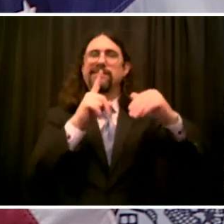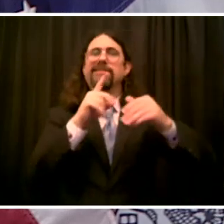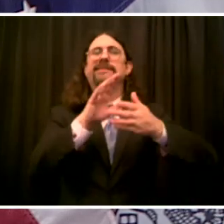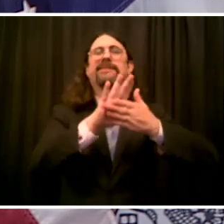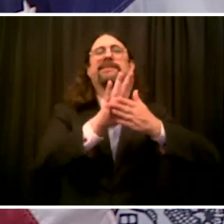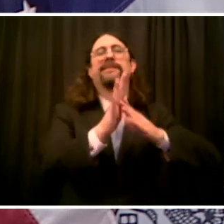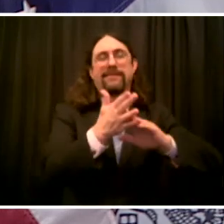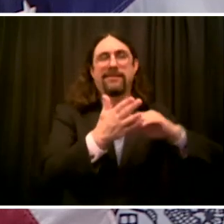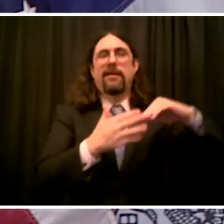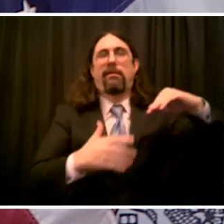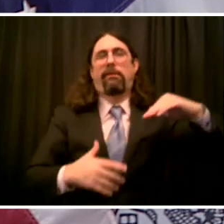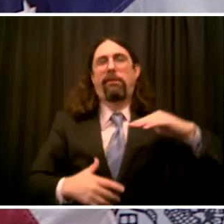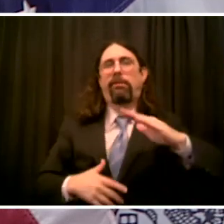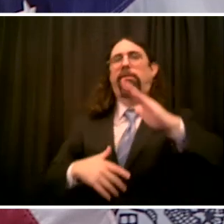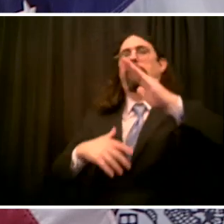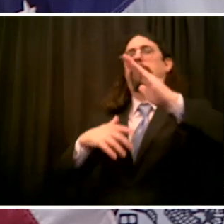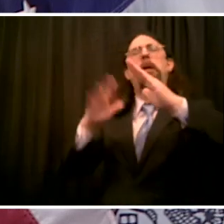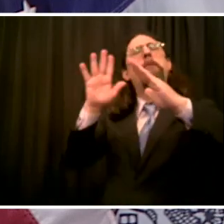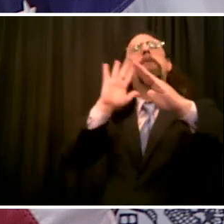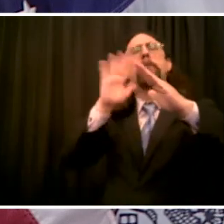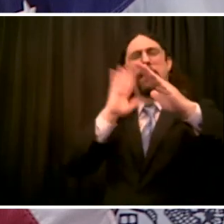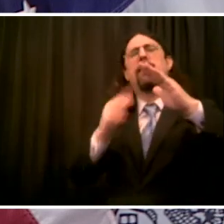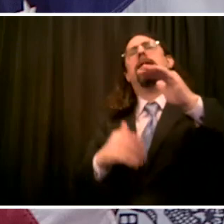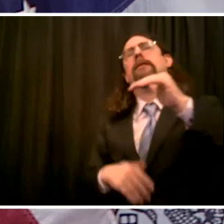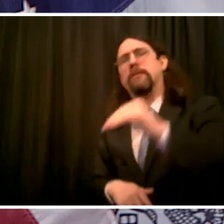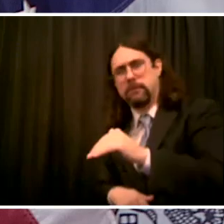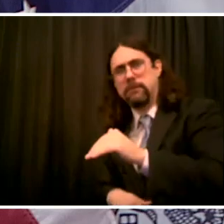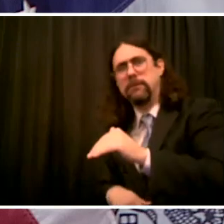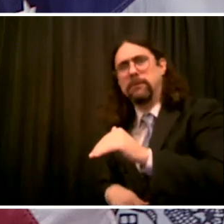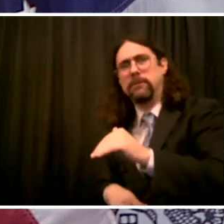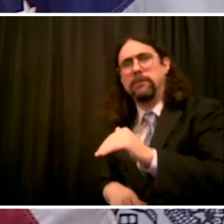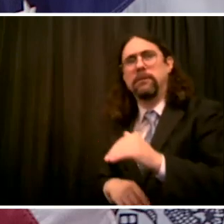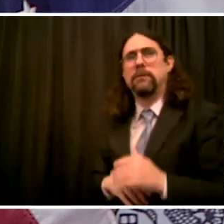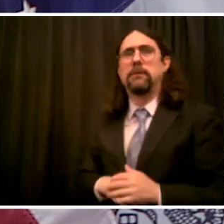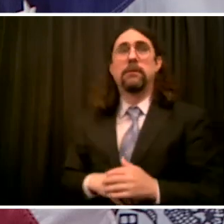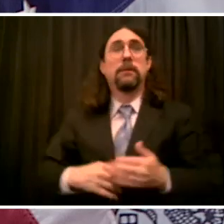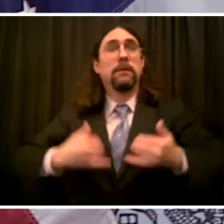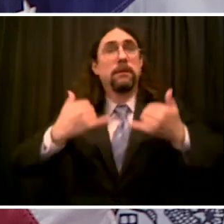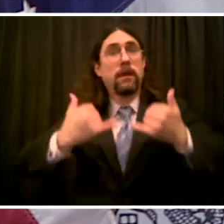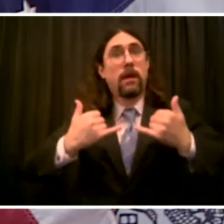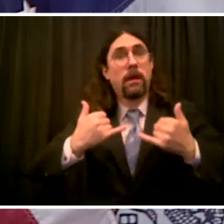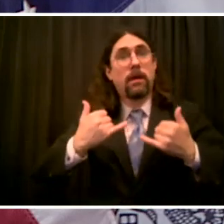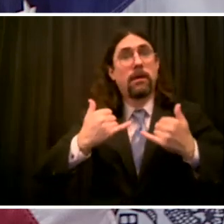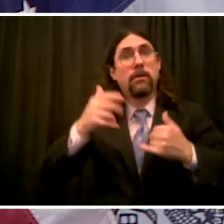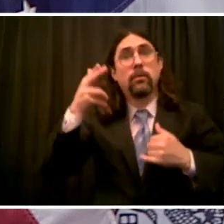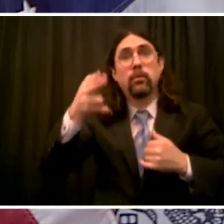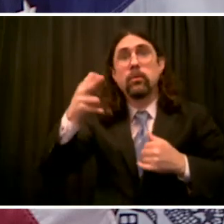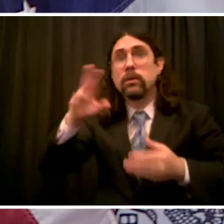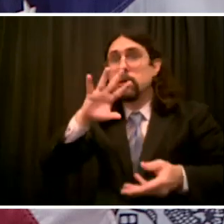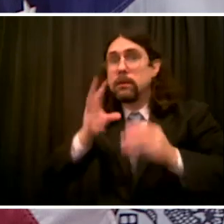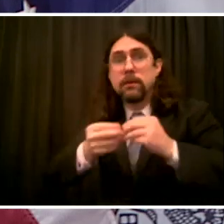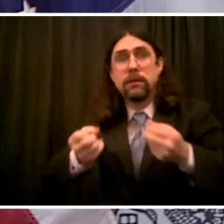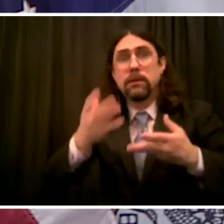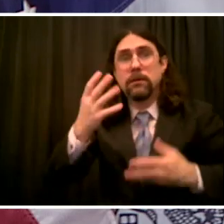MIDE DLOFH TIS PANDEMIC, IT UNFORTUNATELY STARTED TO CLIMB A LITTLE AS YOU DO HAVE EBBS AND